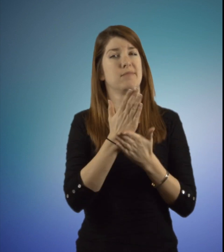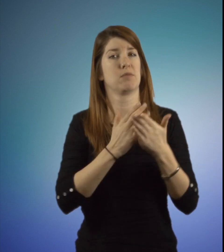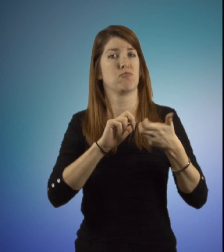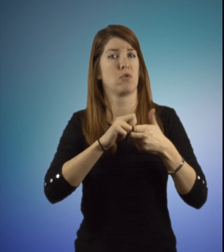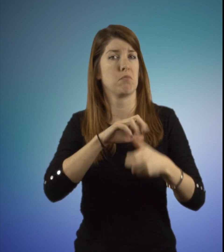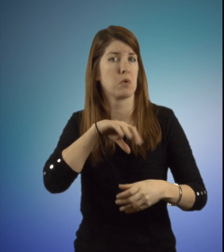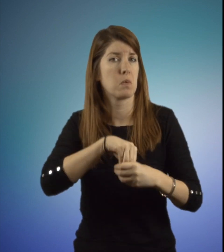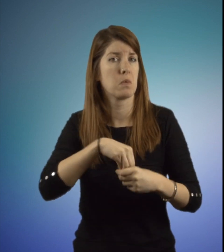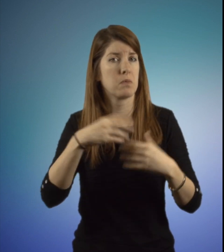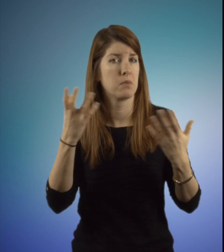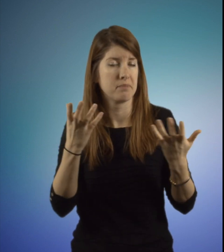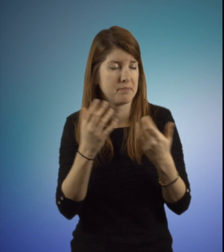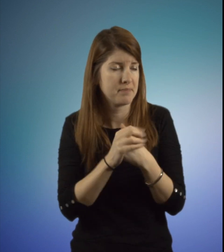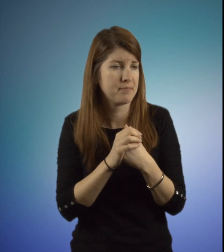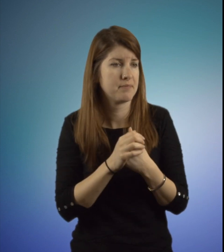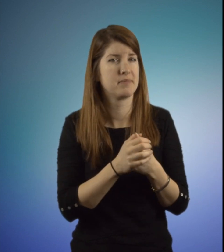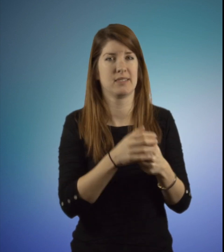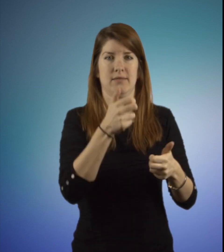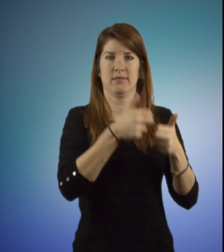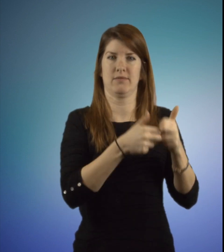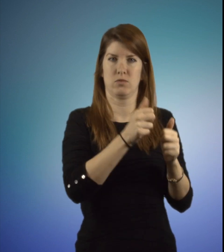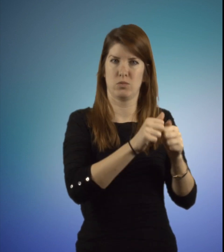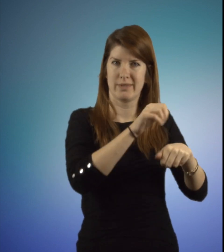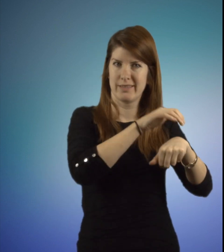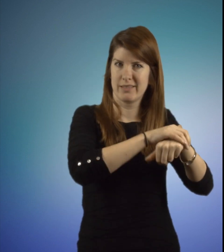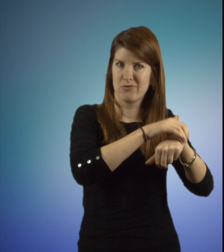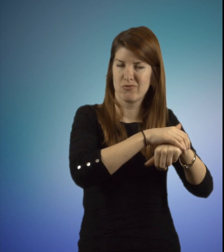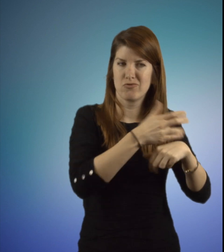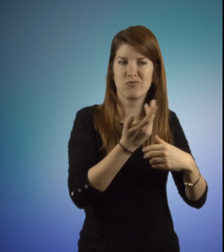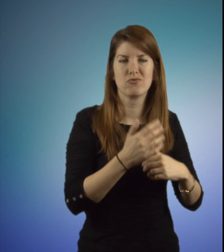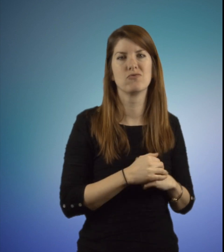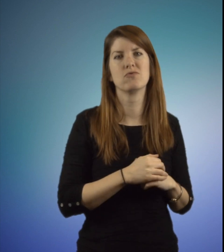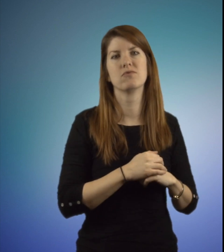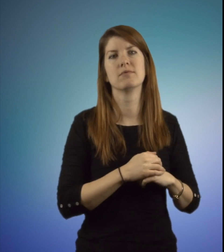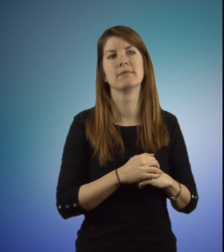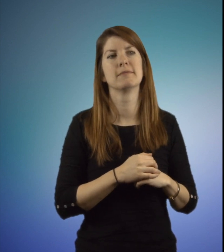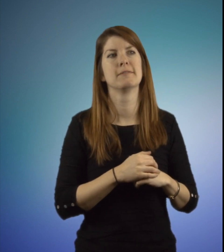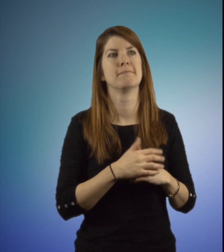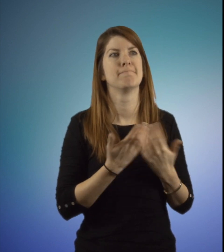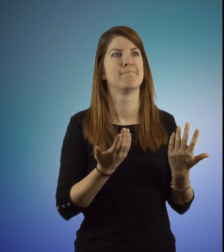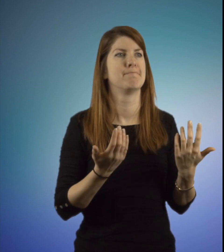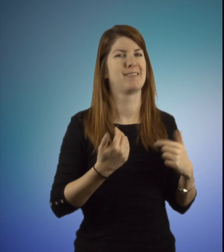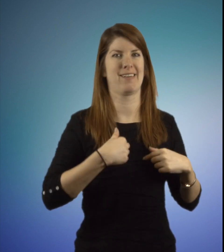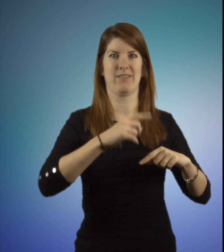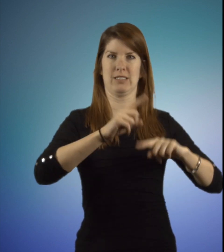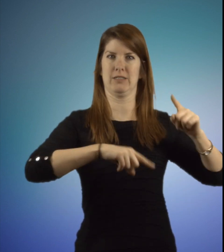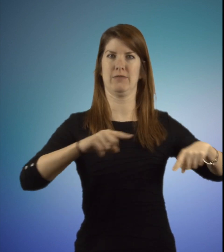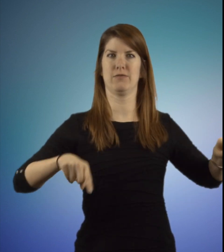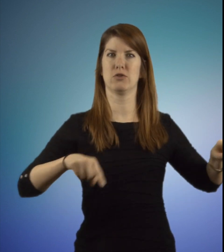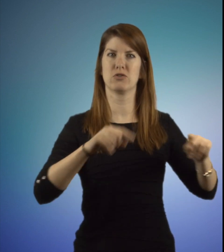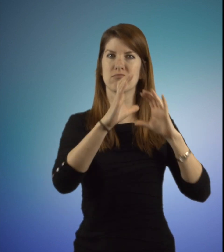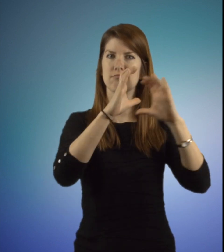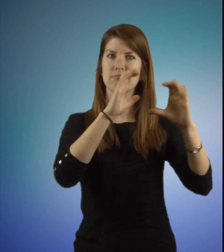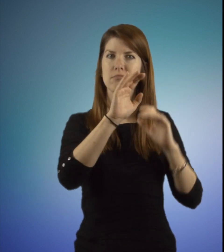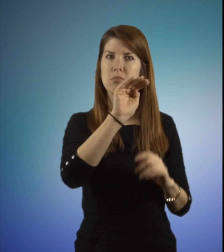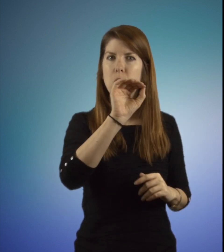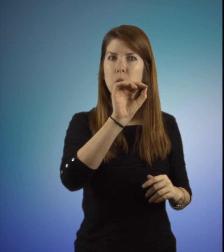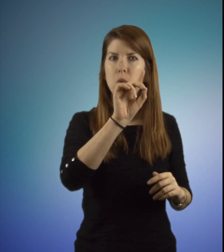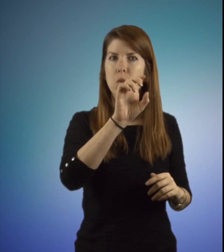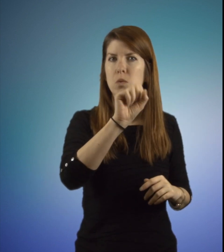So some of the problems include the difficulties with English, having diverse modalities